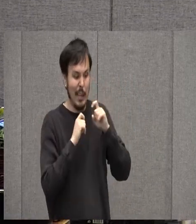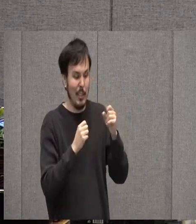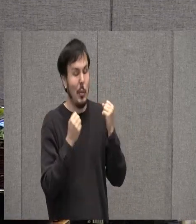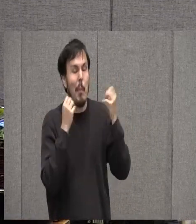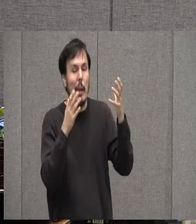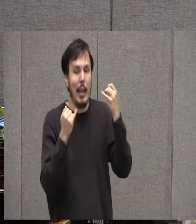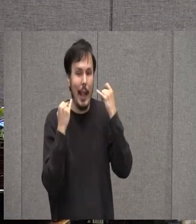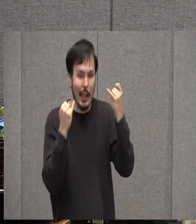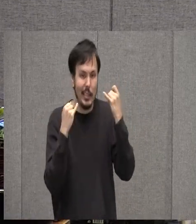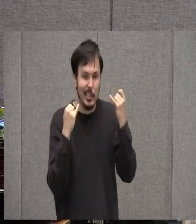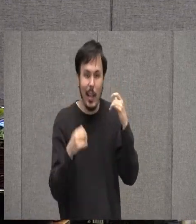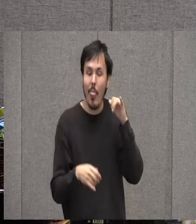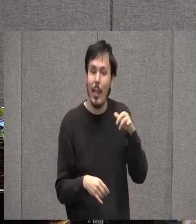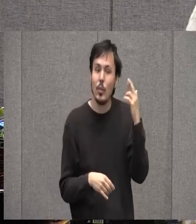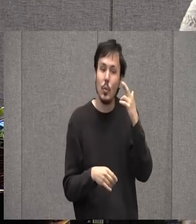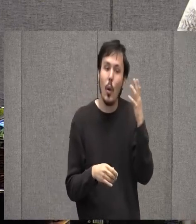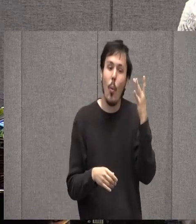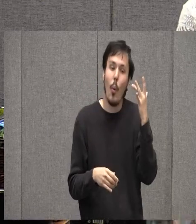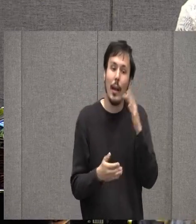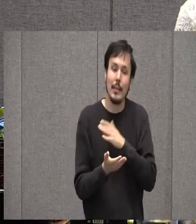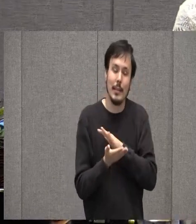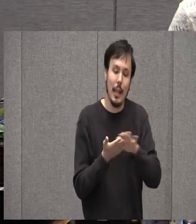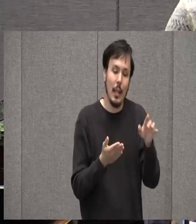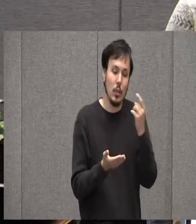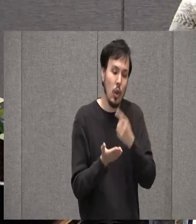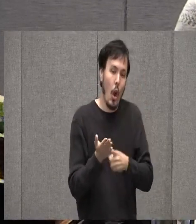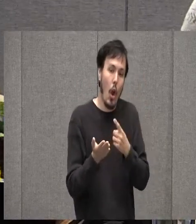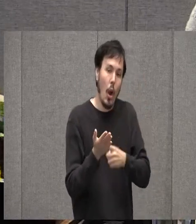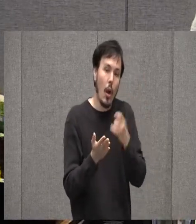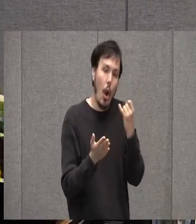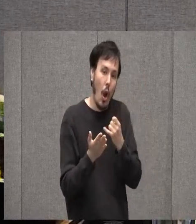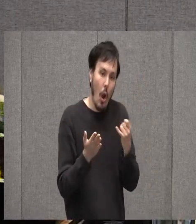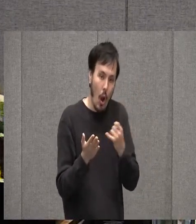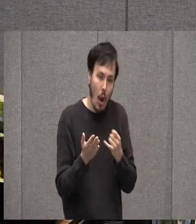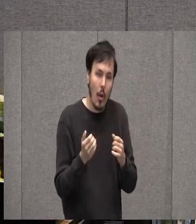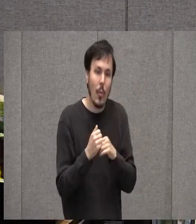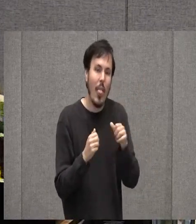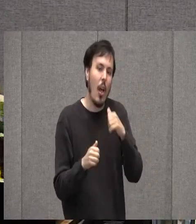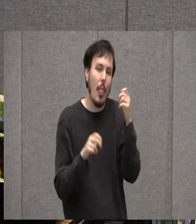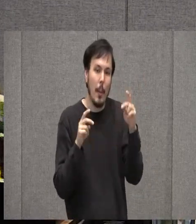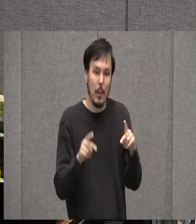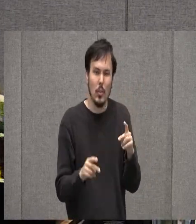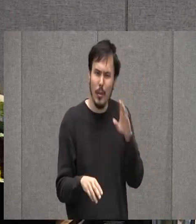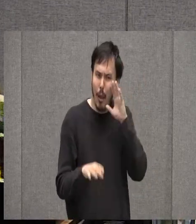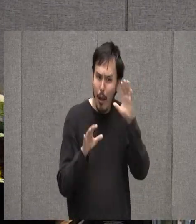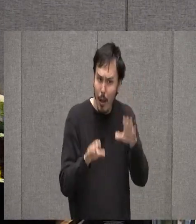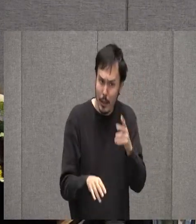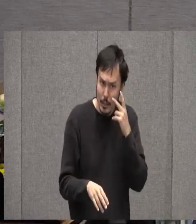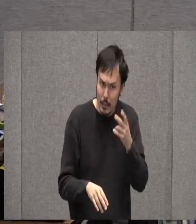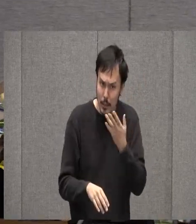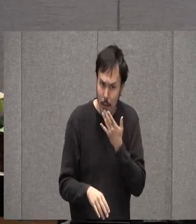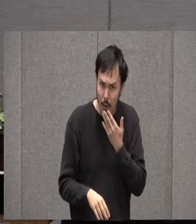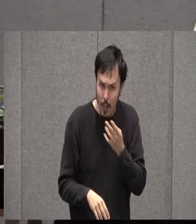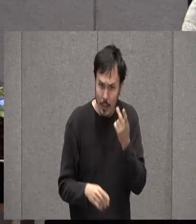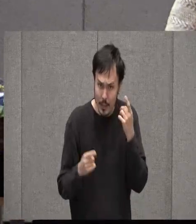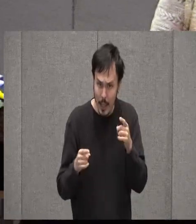This is why it's fun to talk about art with someone else. Oh, but by the way, do you see the beautiful coloring that's happening over here?